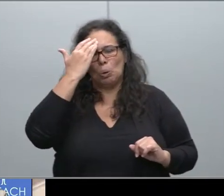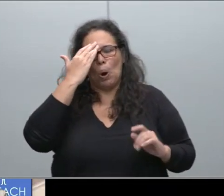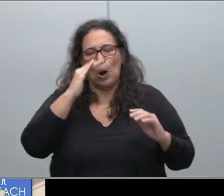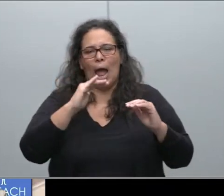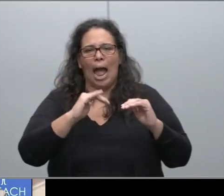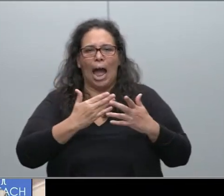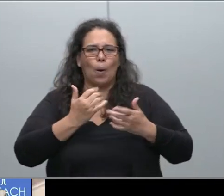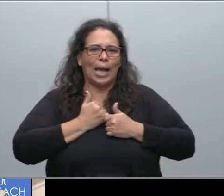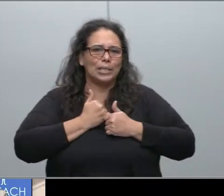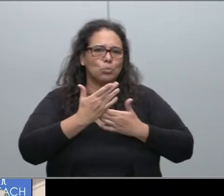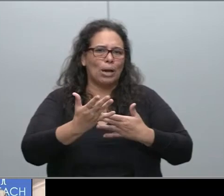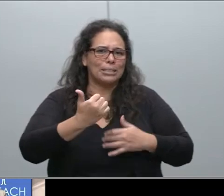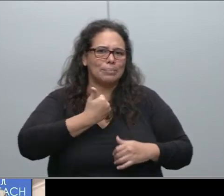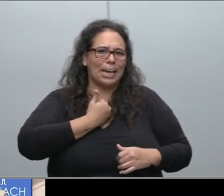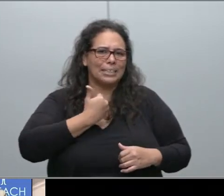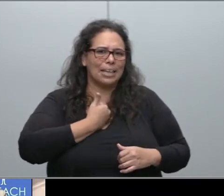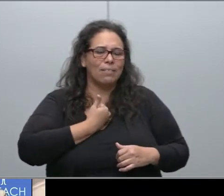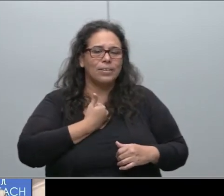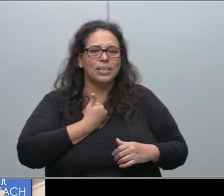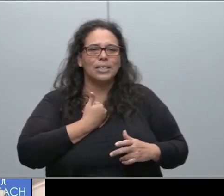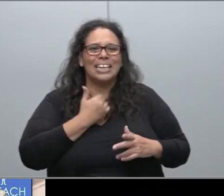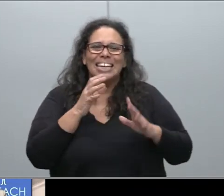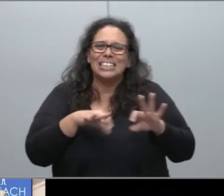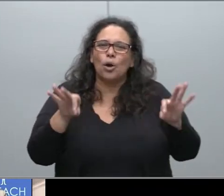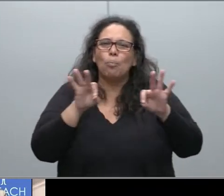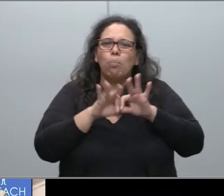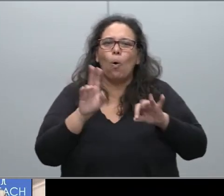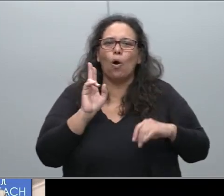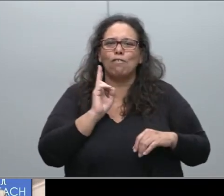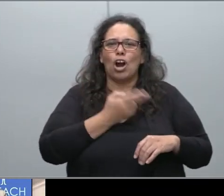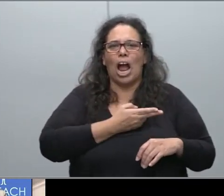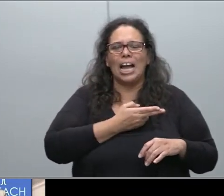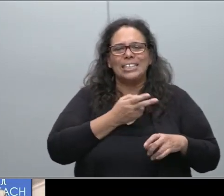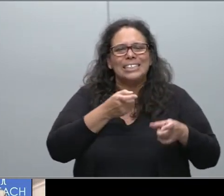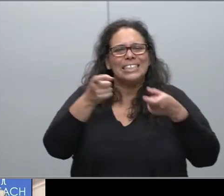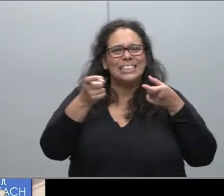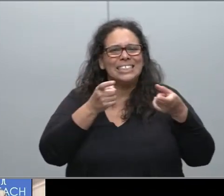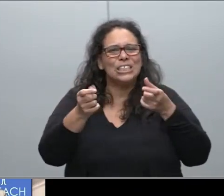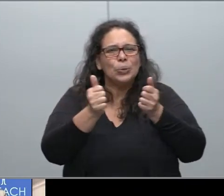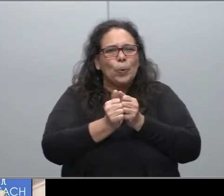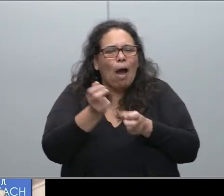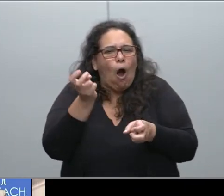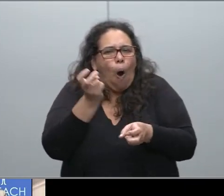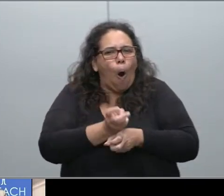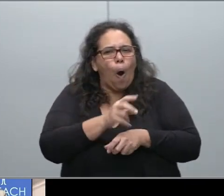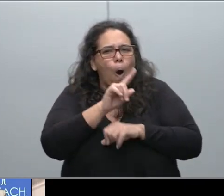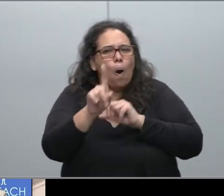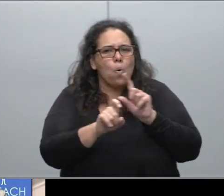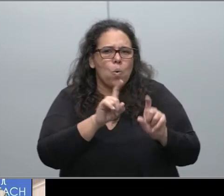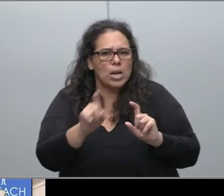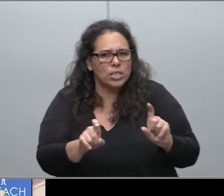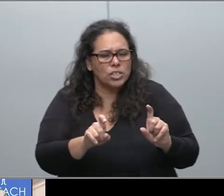Thank you, Nubia. - Thank you. We have a comment shout out to Henry.